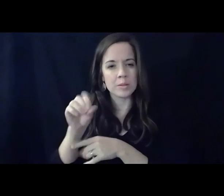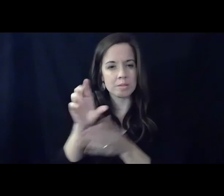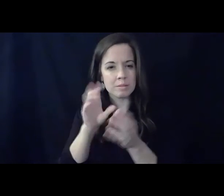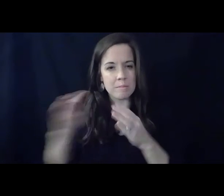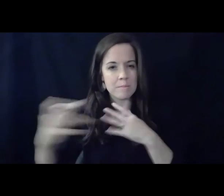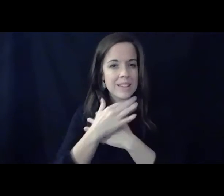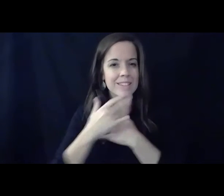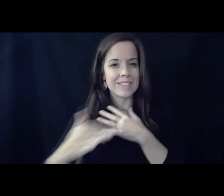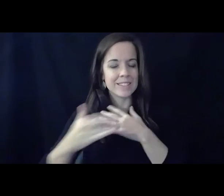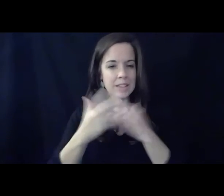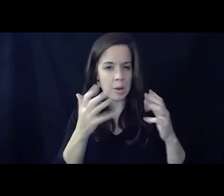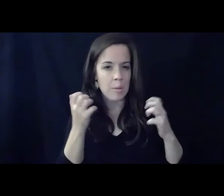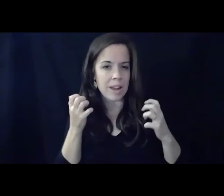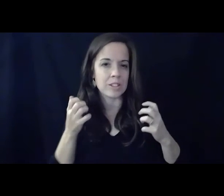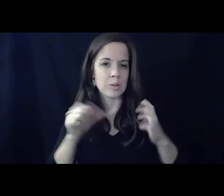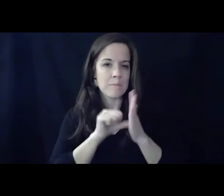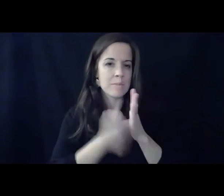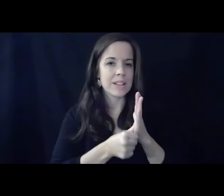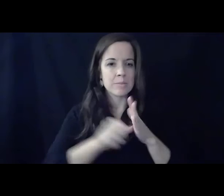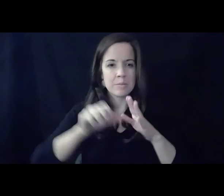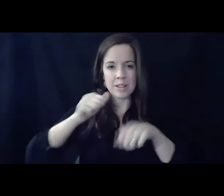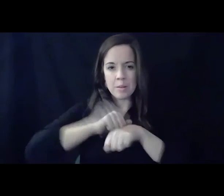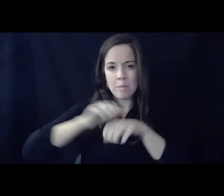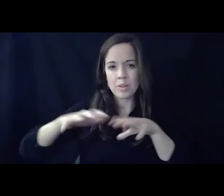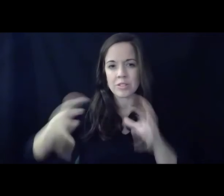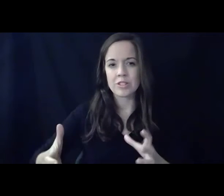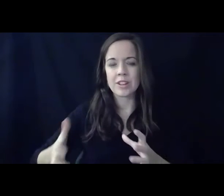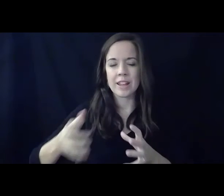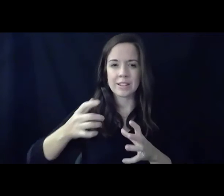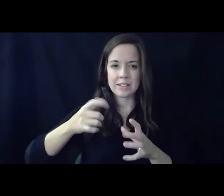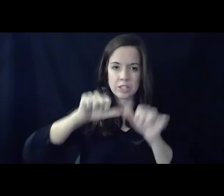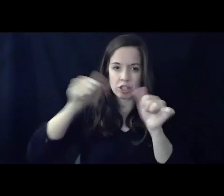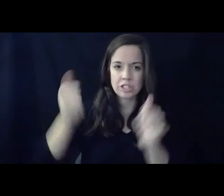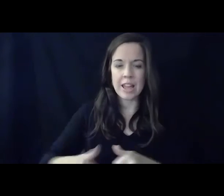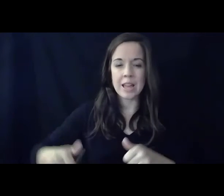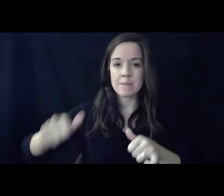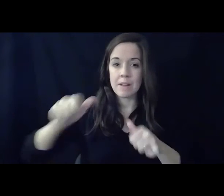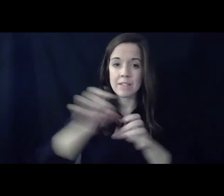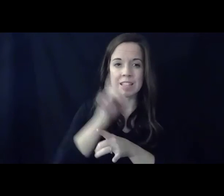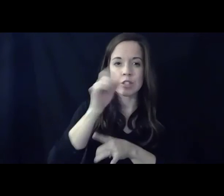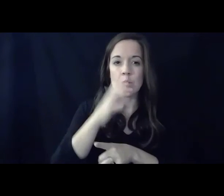with a boulder in the shape of a celestial woman mourning. Praying to go home to her sisters,